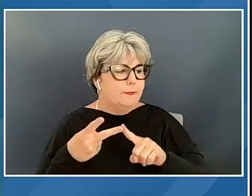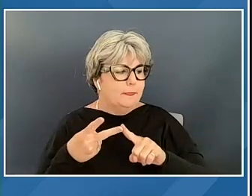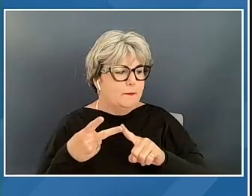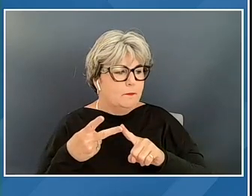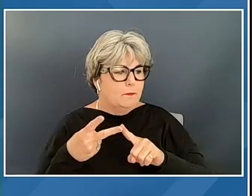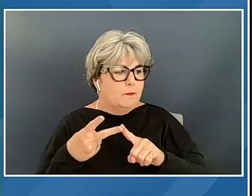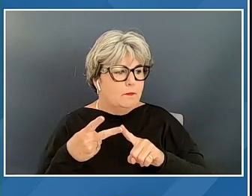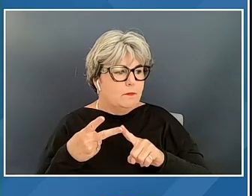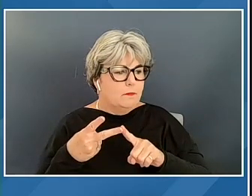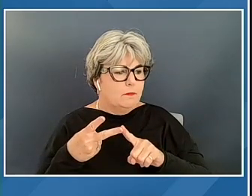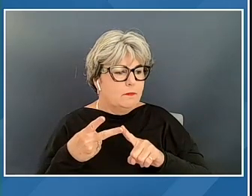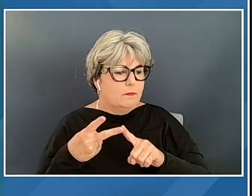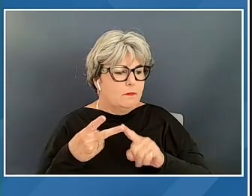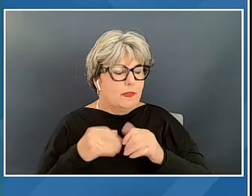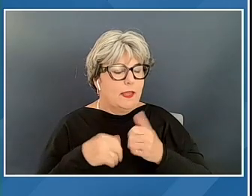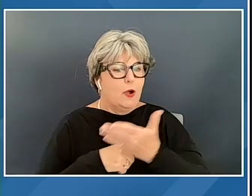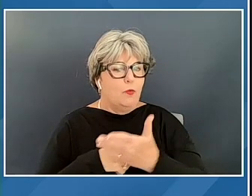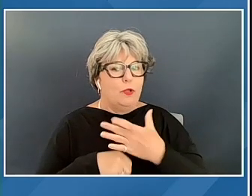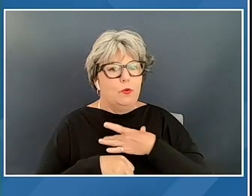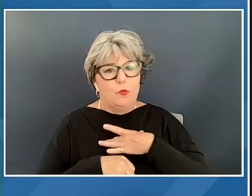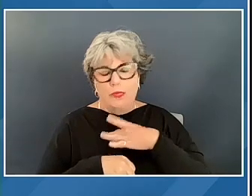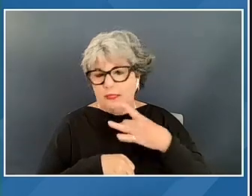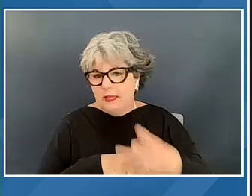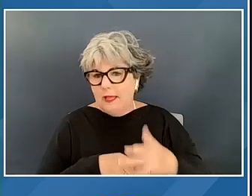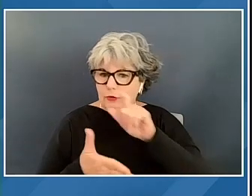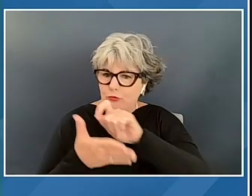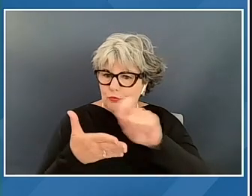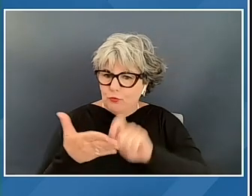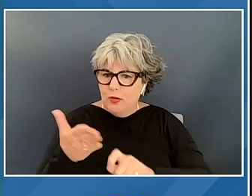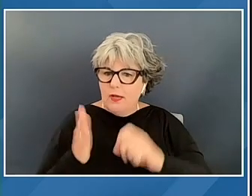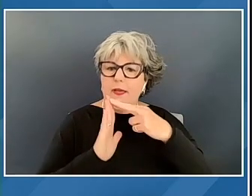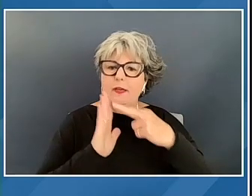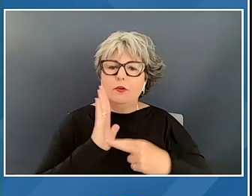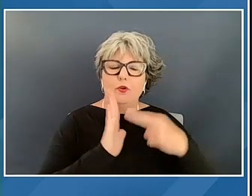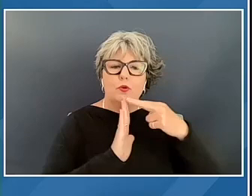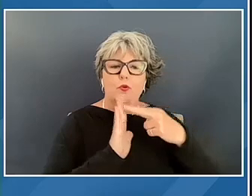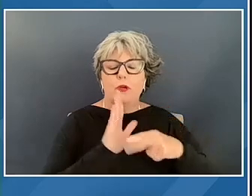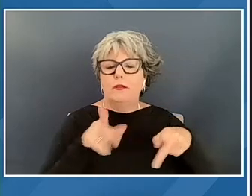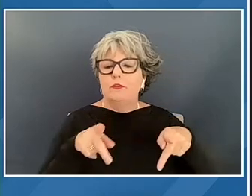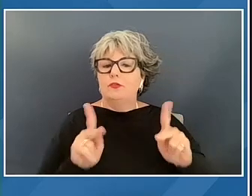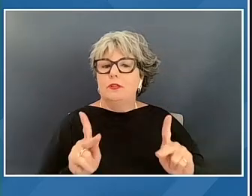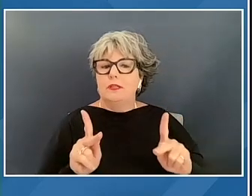in which we would like to craft regulations to allow that authority to be